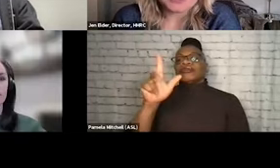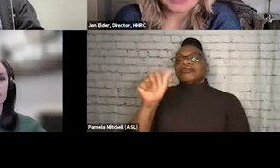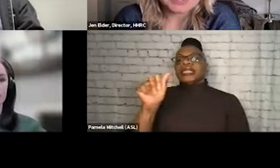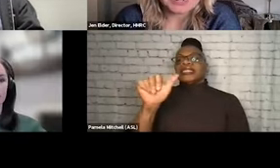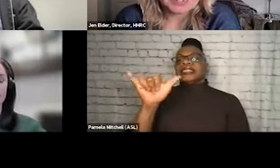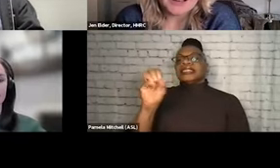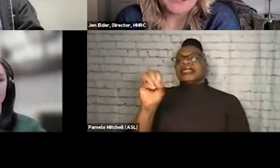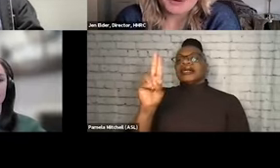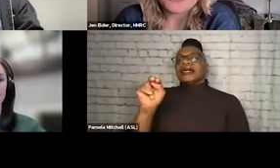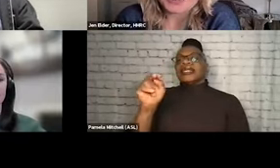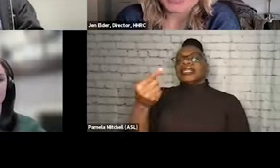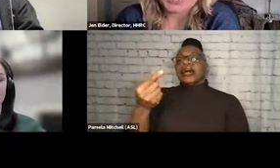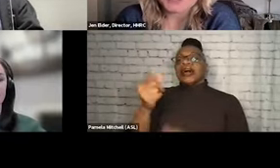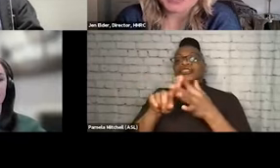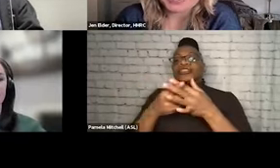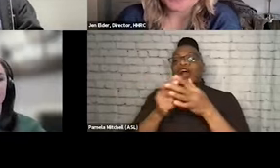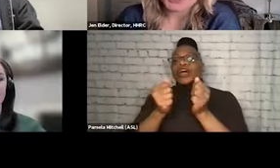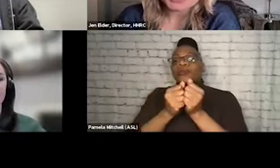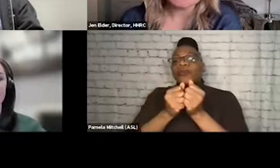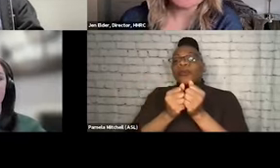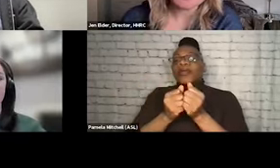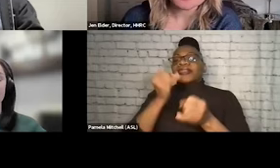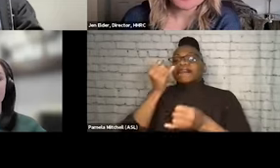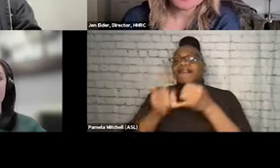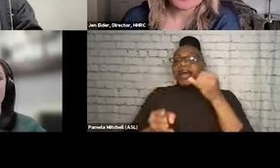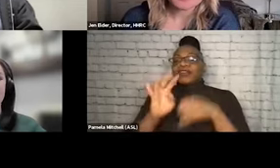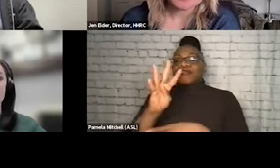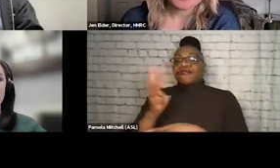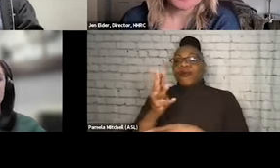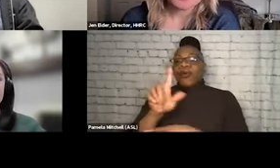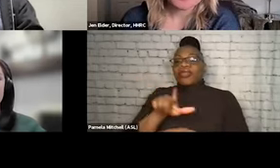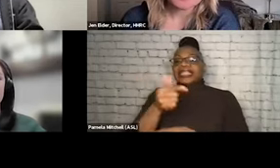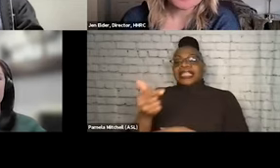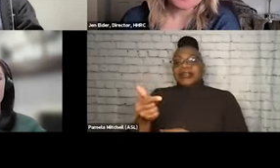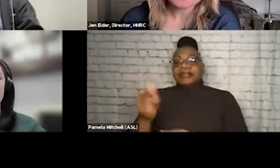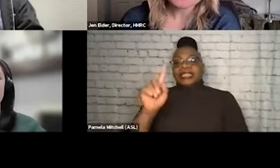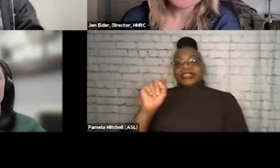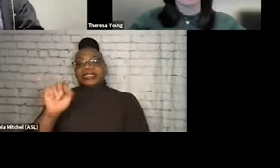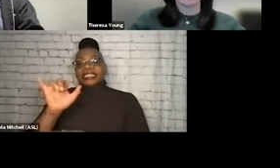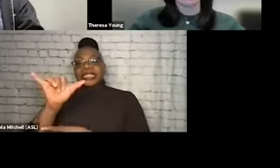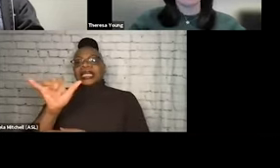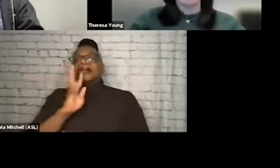with today's fourth and final session of the series. Theresa? Hi, everyone. Thank you for joining us today.